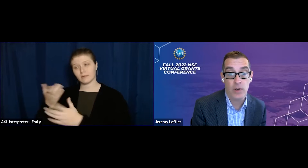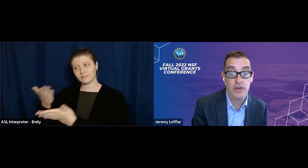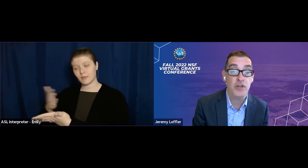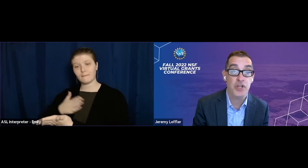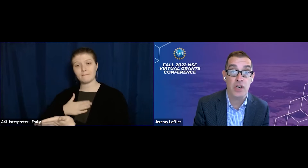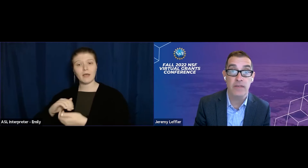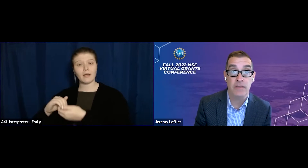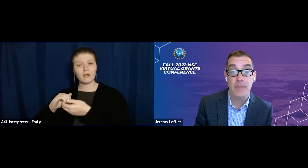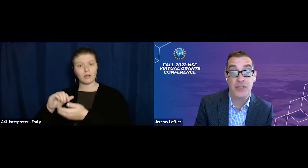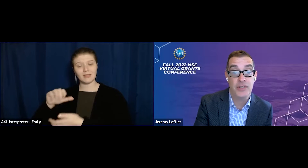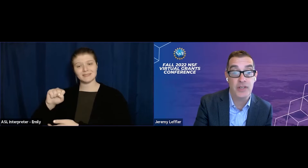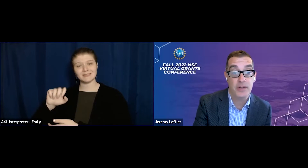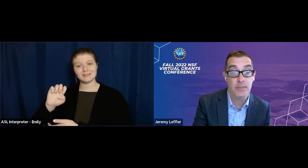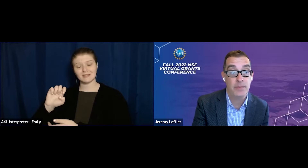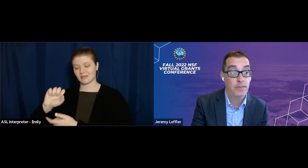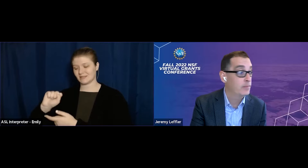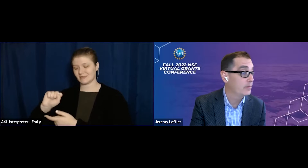from our Division of Information Systems.